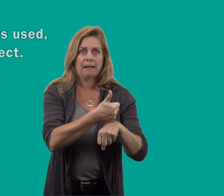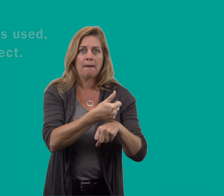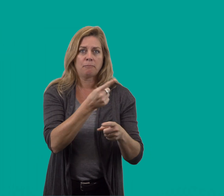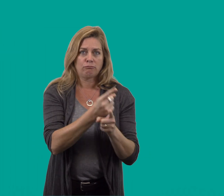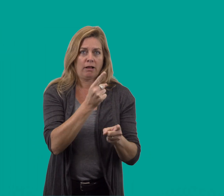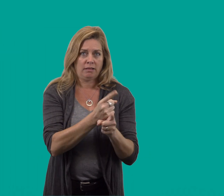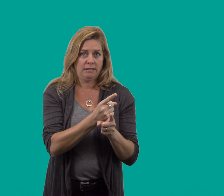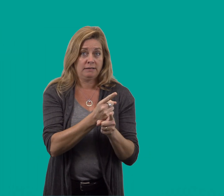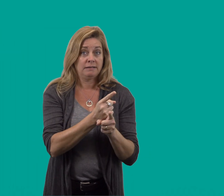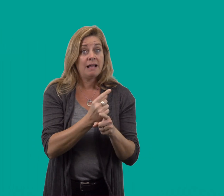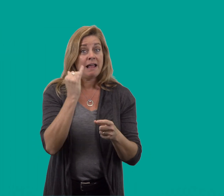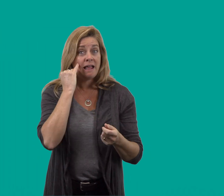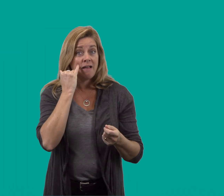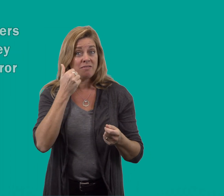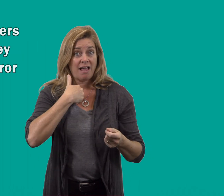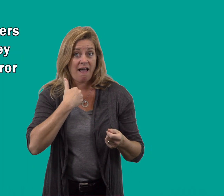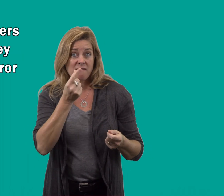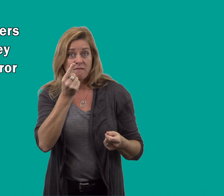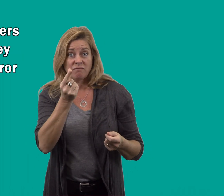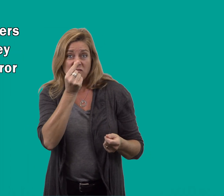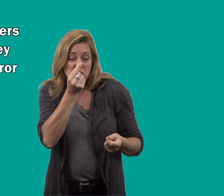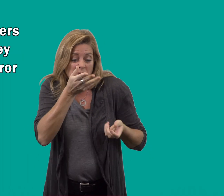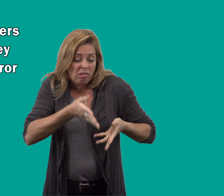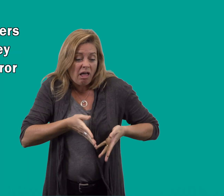all of the counters have been used, then they know it was set up correctly. If